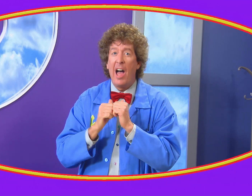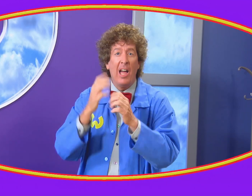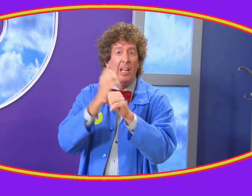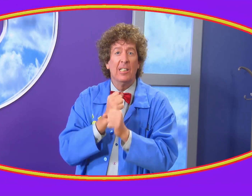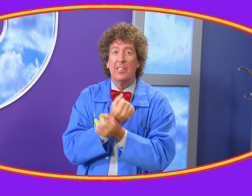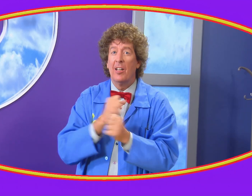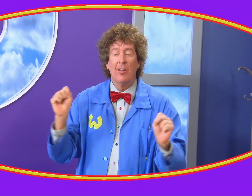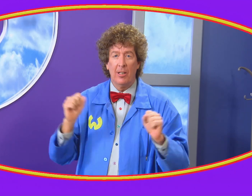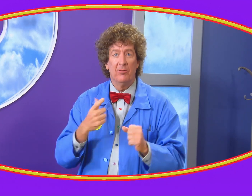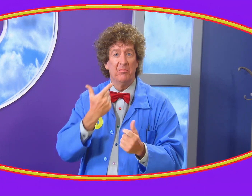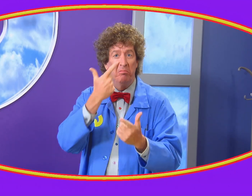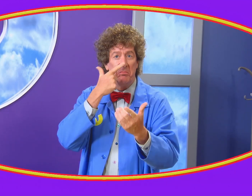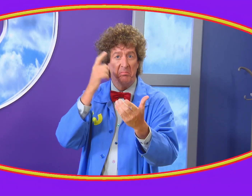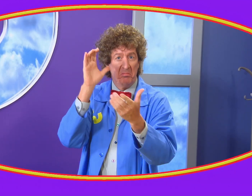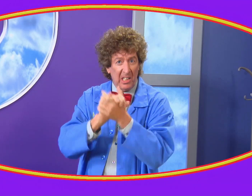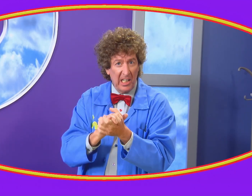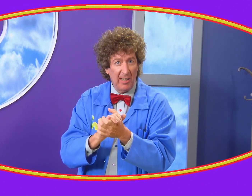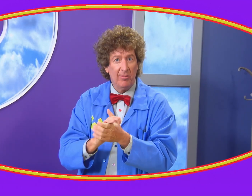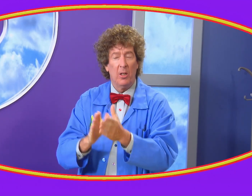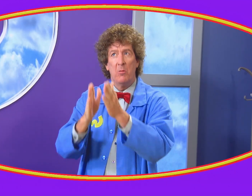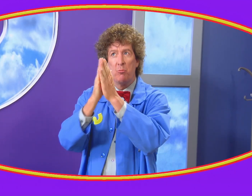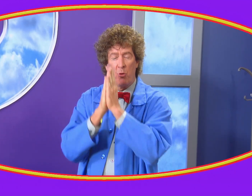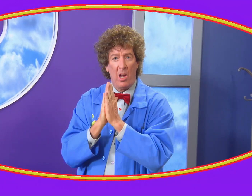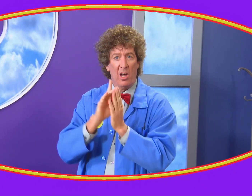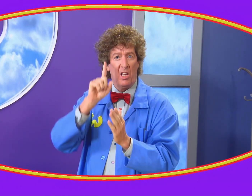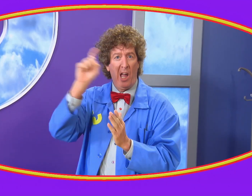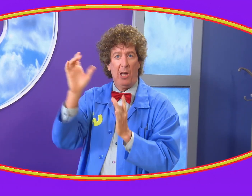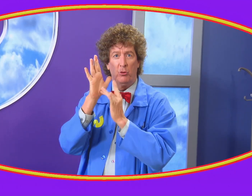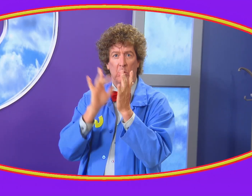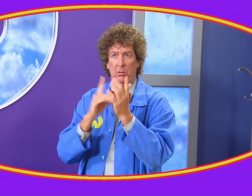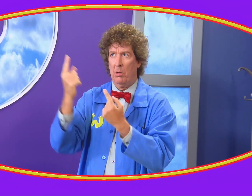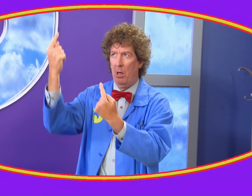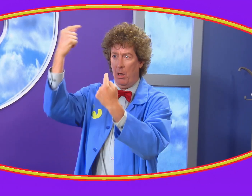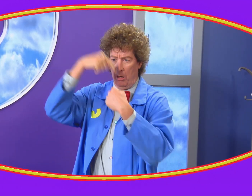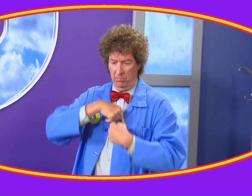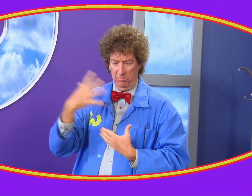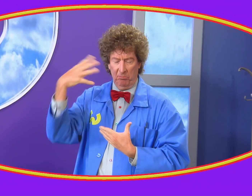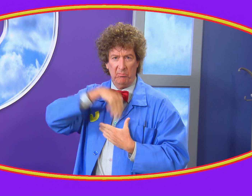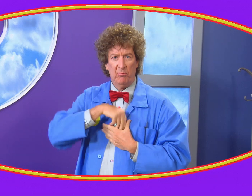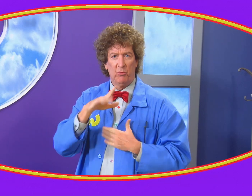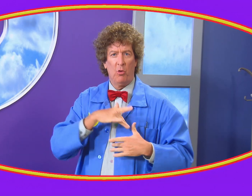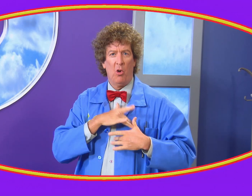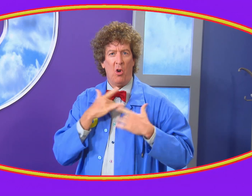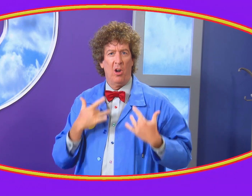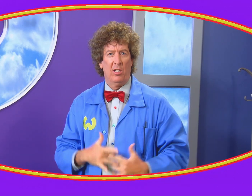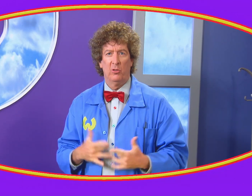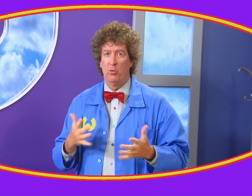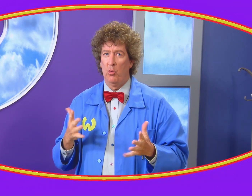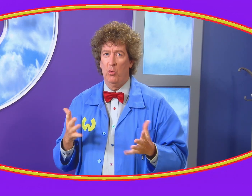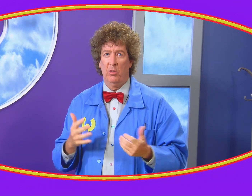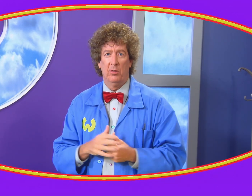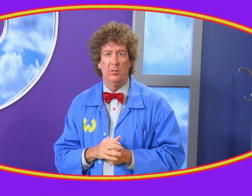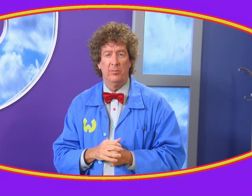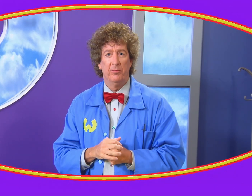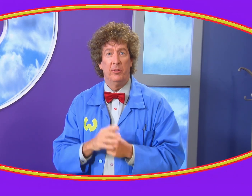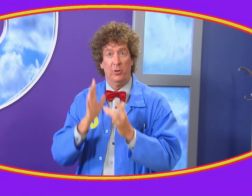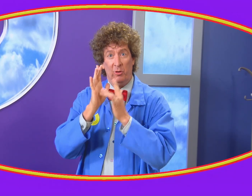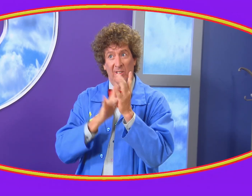TO BE SAVED, ALL YOU HAVE TO DO IS BELIEVE AND PRAY AND ASK JESUS TO COME INTO YOUR HEART. THAT'S IT.